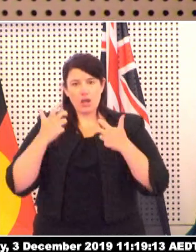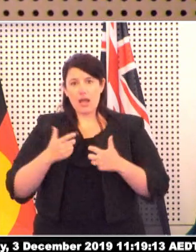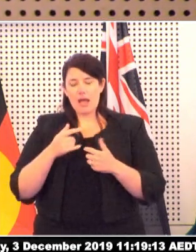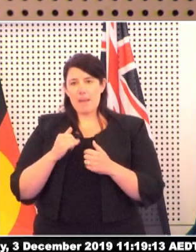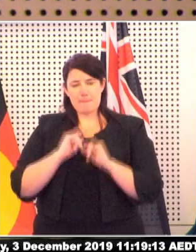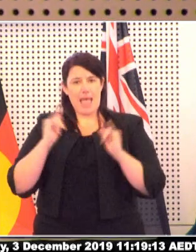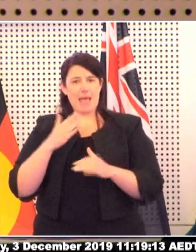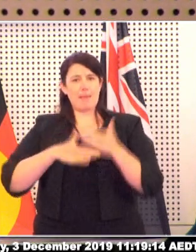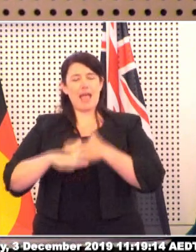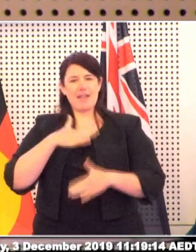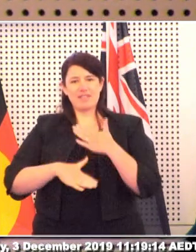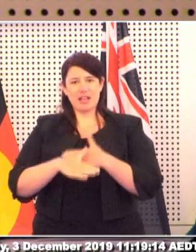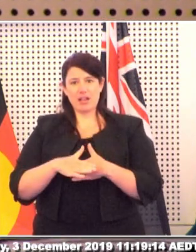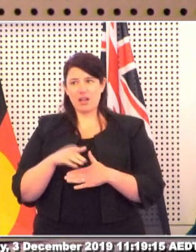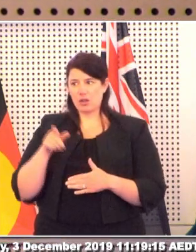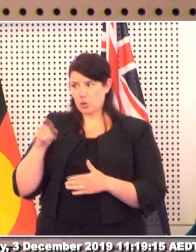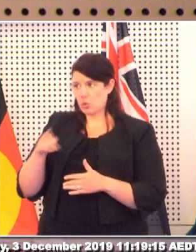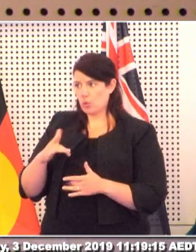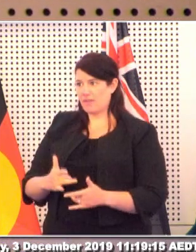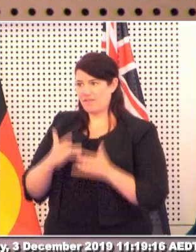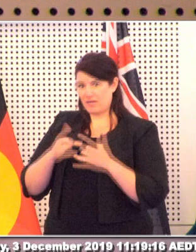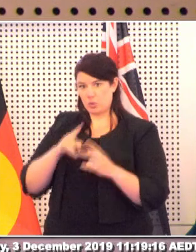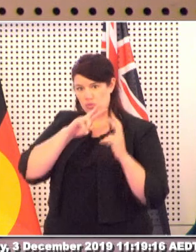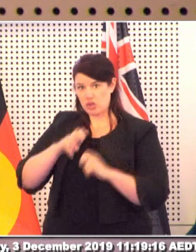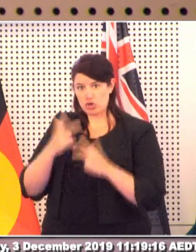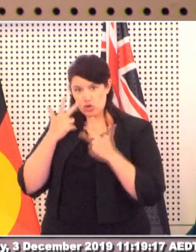- analysis of how it seems your research goes? Yes.